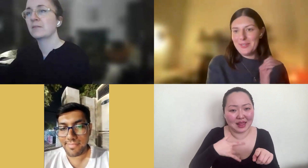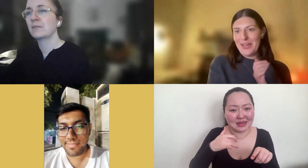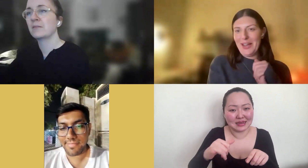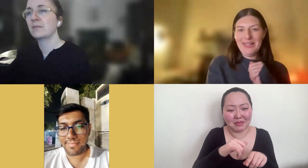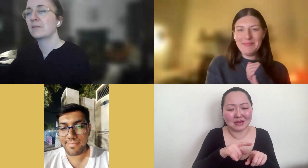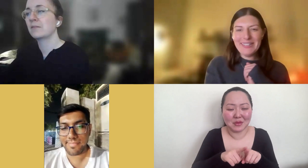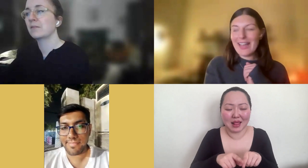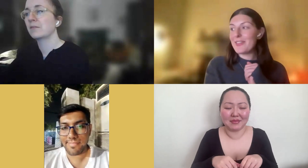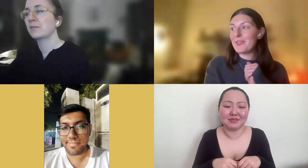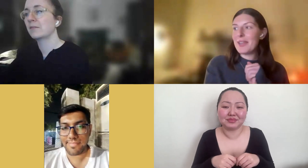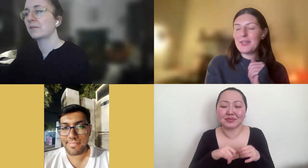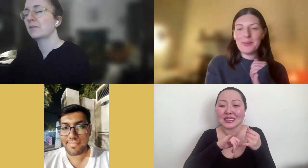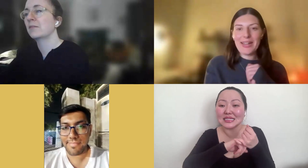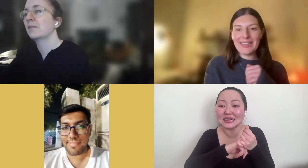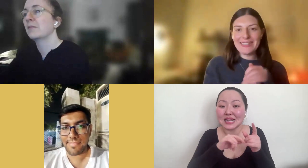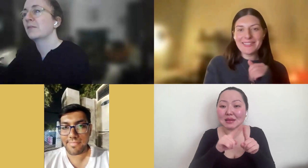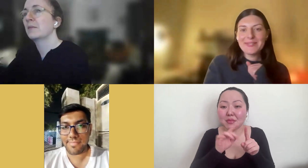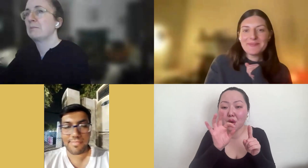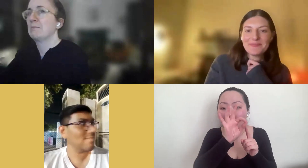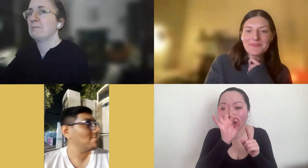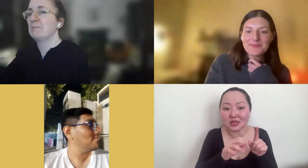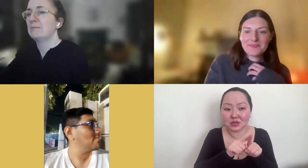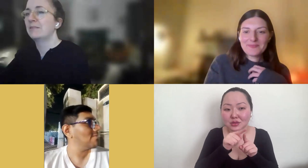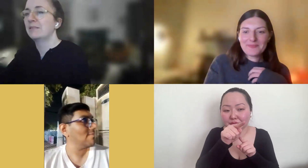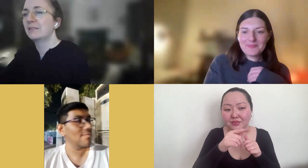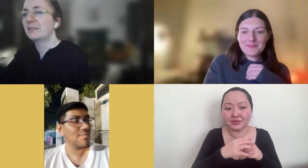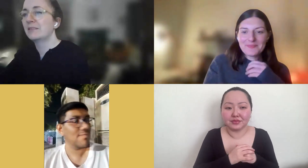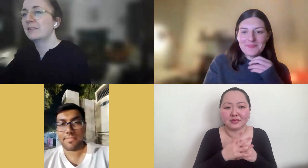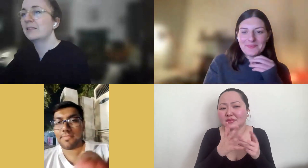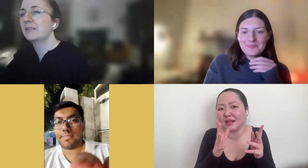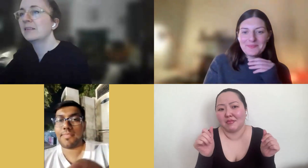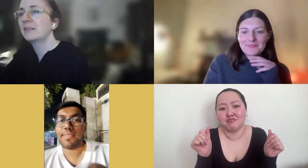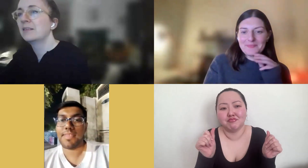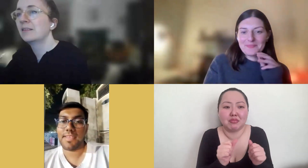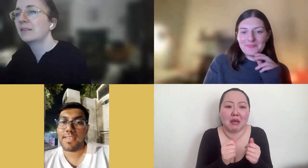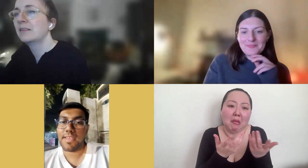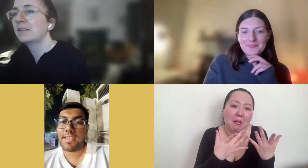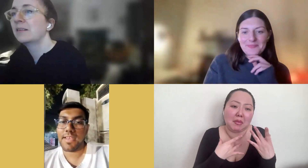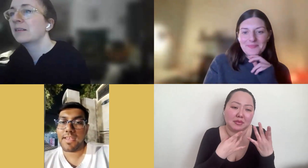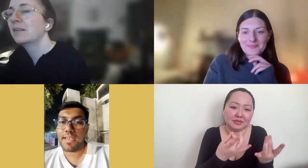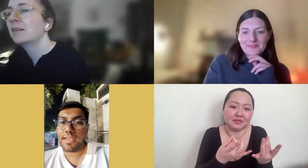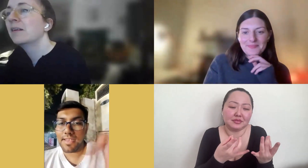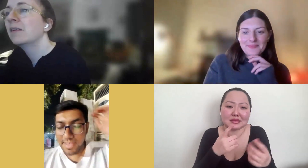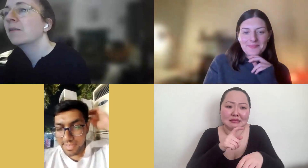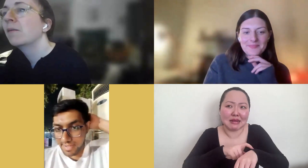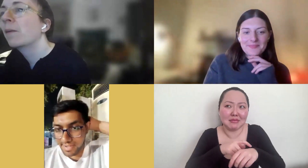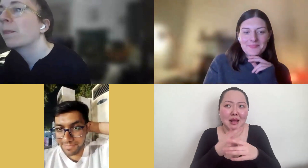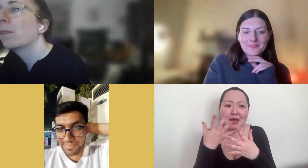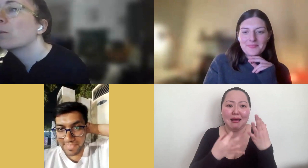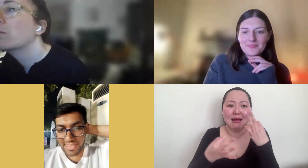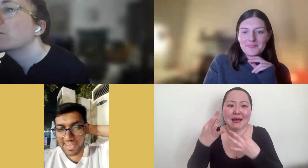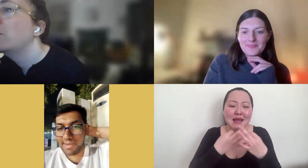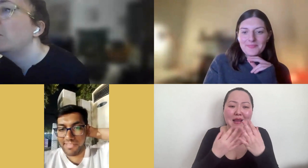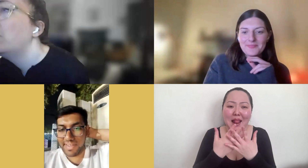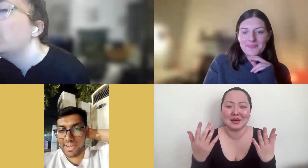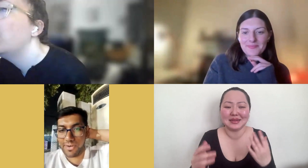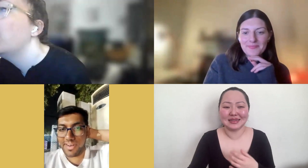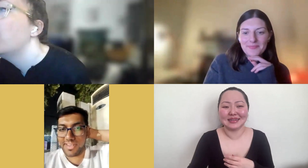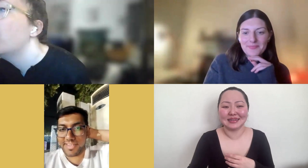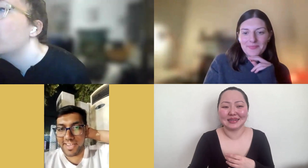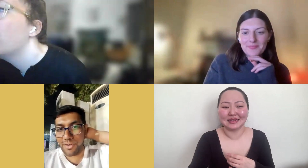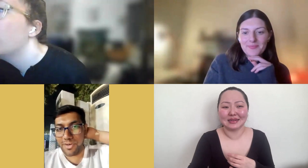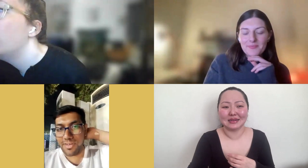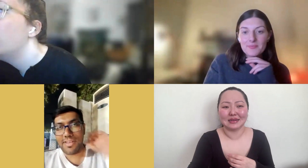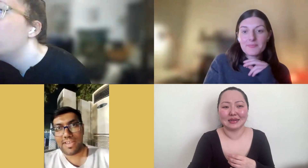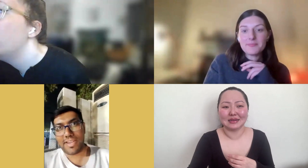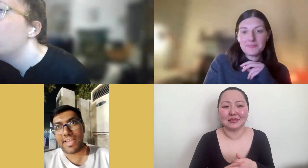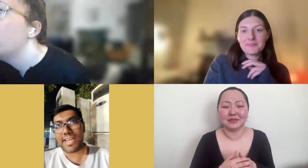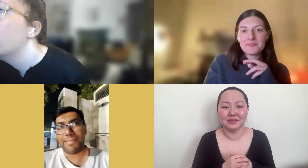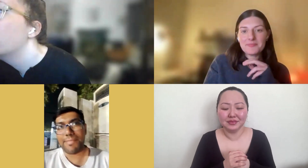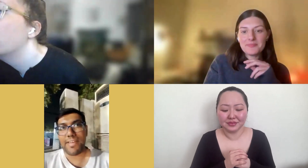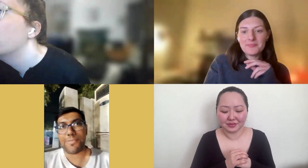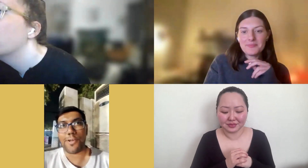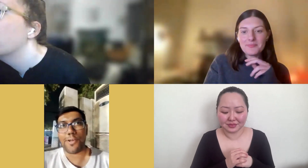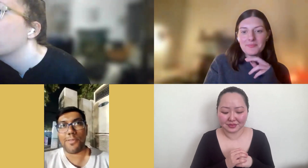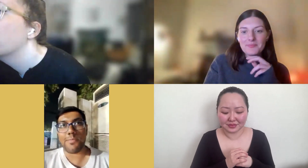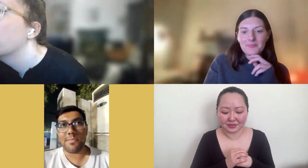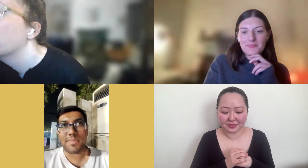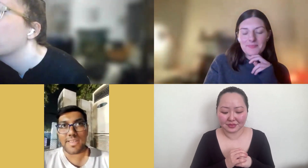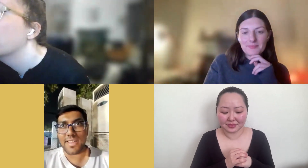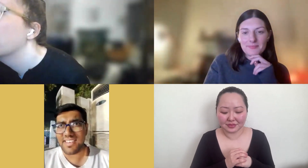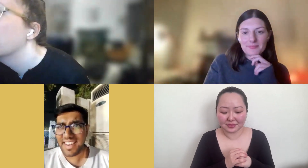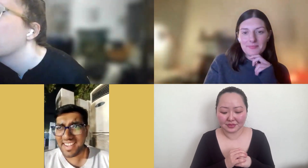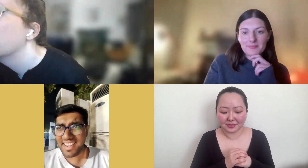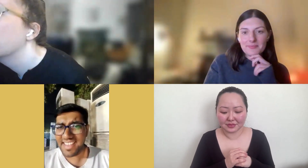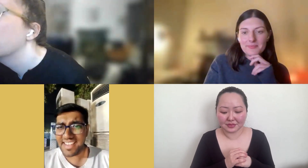given the time and the many Q&As. I ll be very honest, coming from a country like